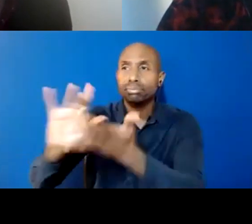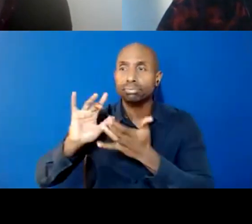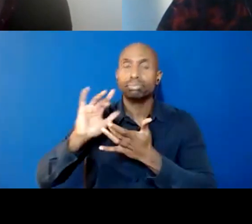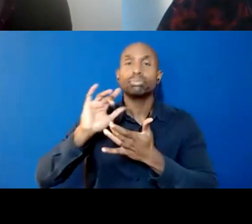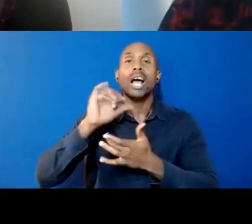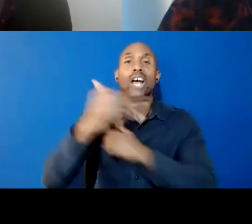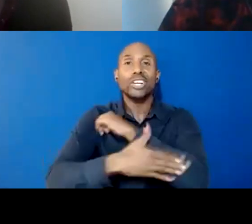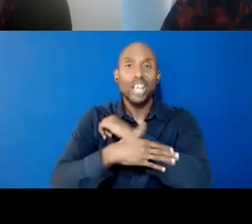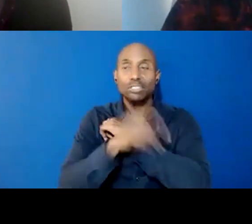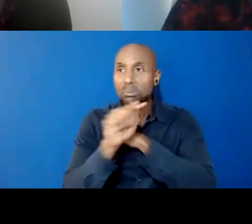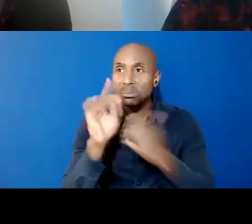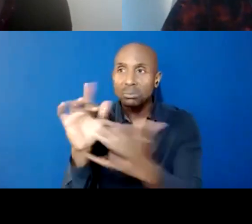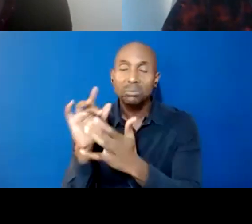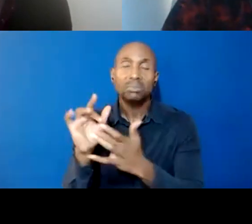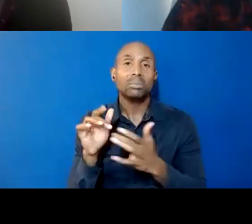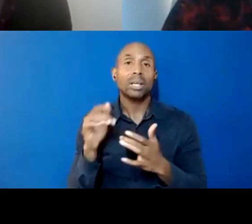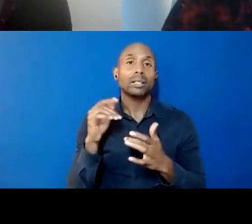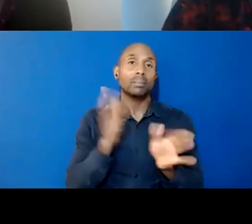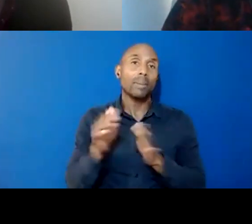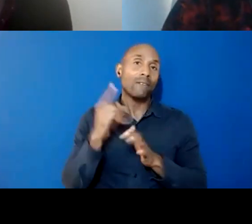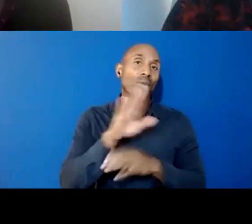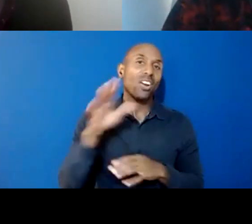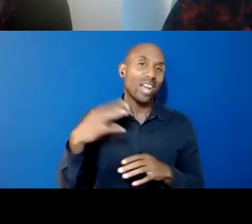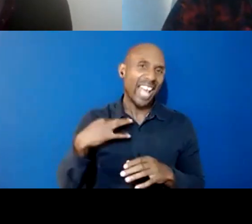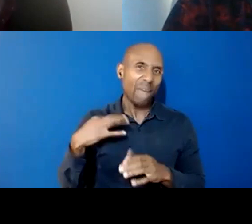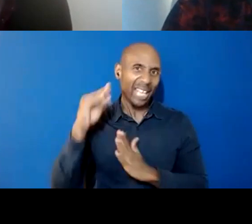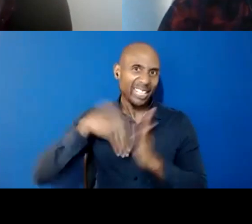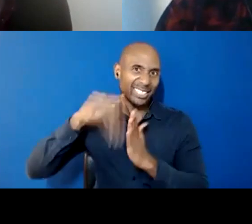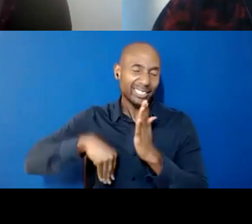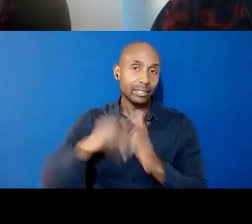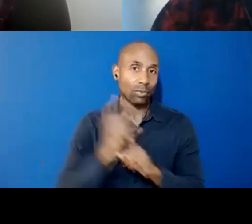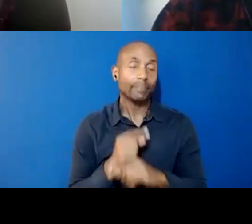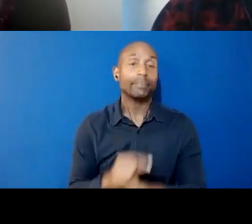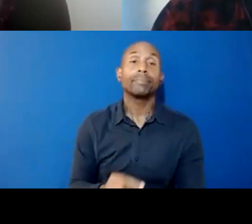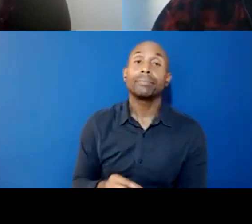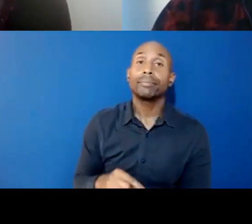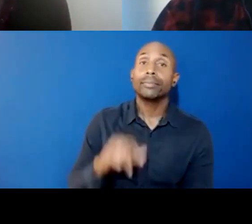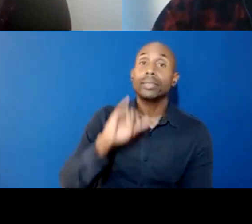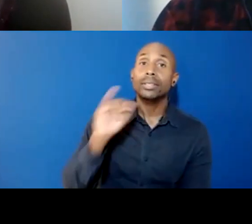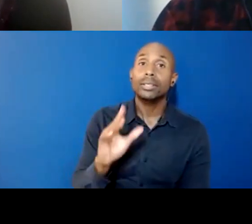Hopefully, in the future, following the pandemic, as we become more